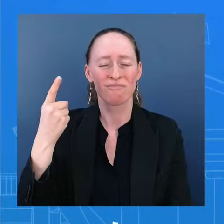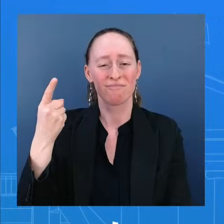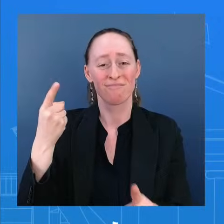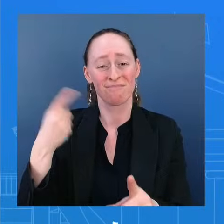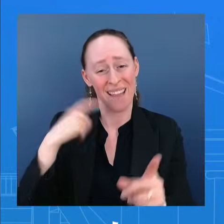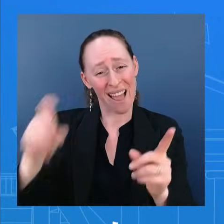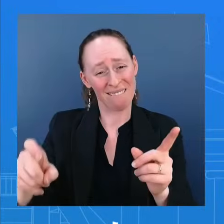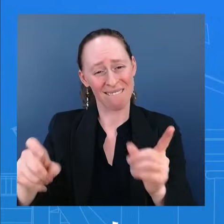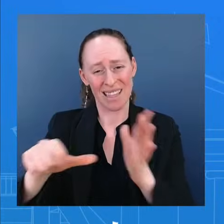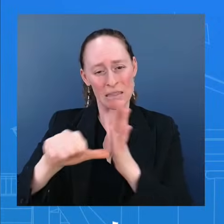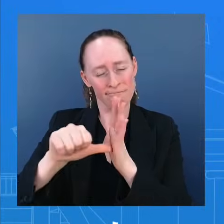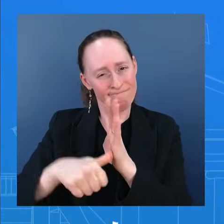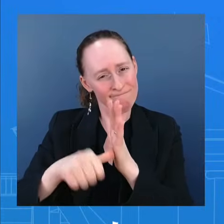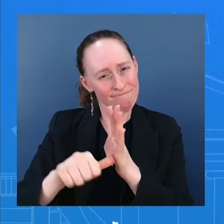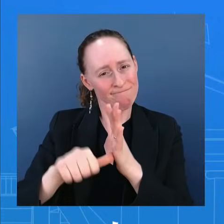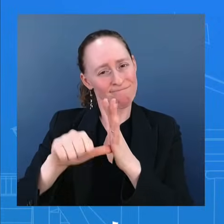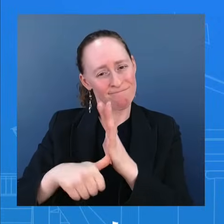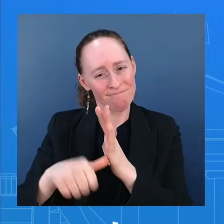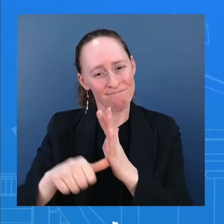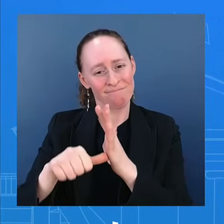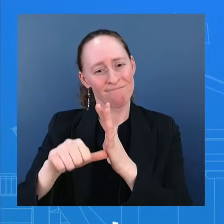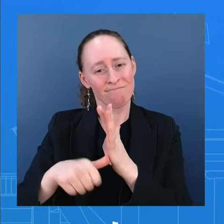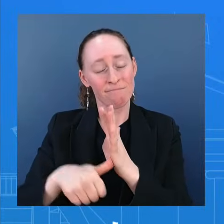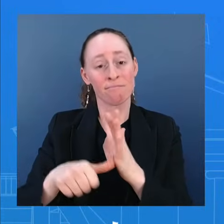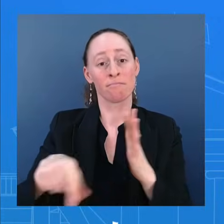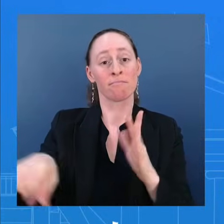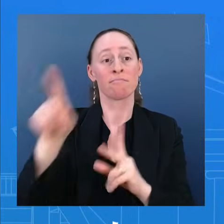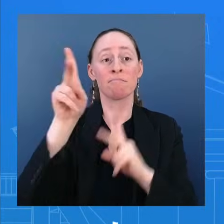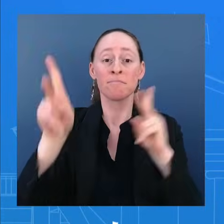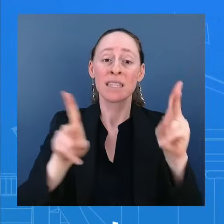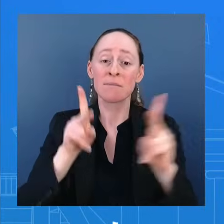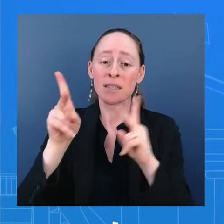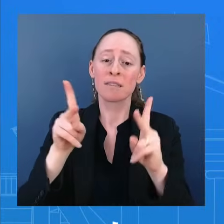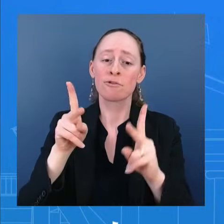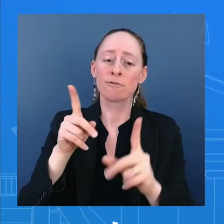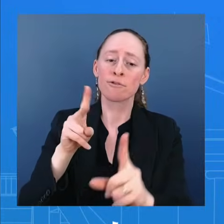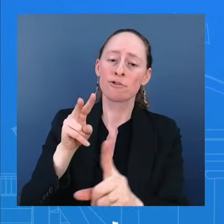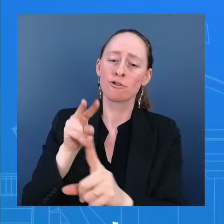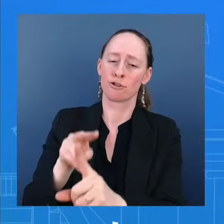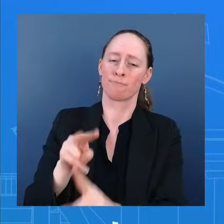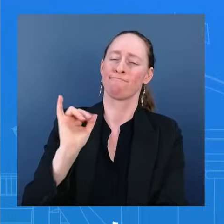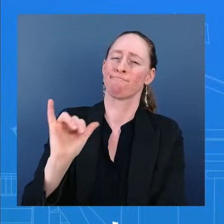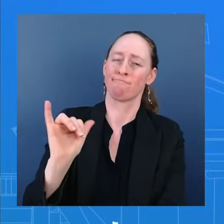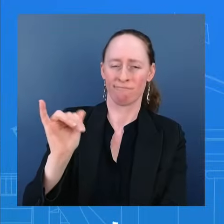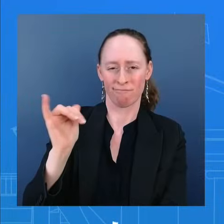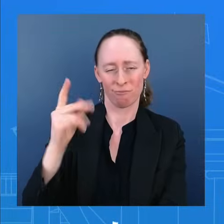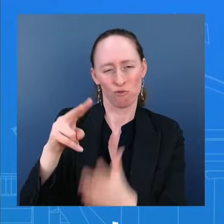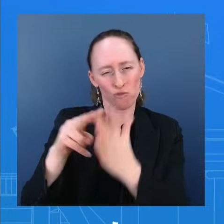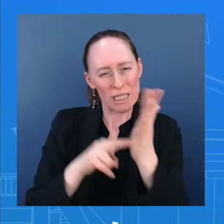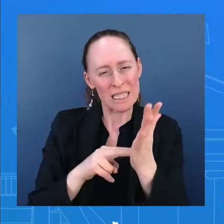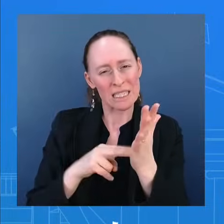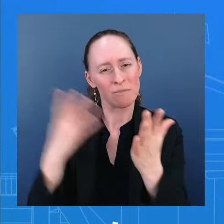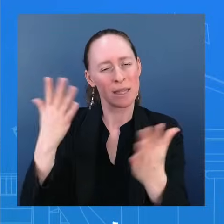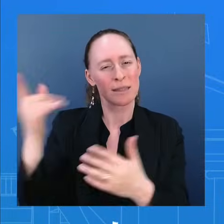American people out there should take a look at the president's own words, his statement, how much he wrestled with that decision,